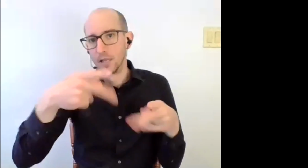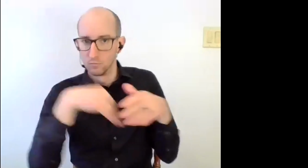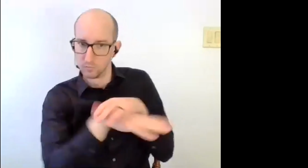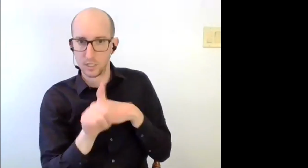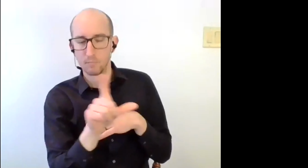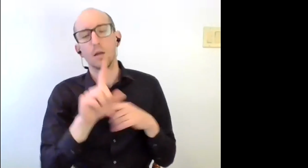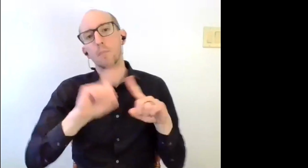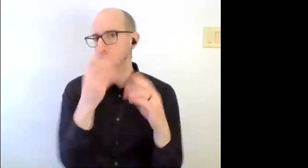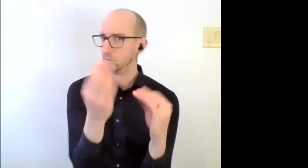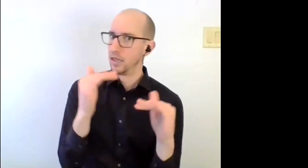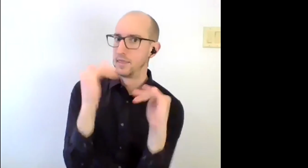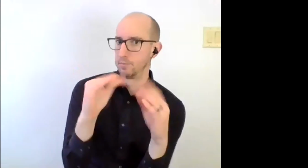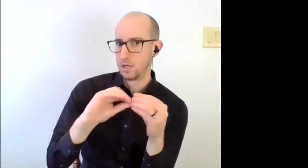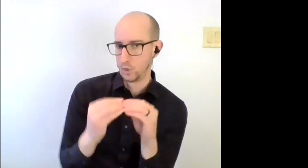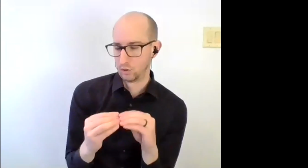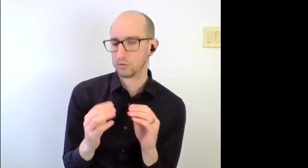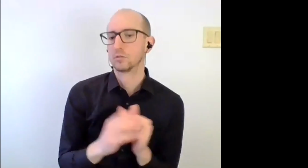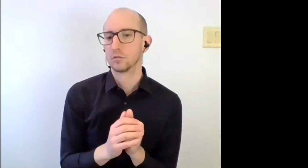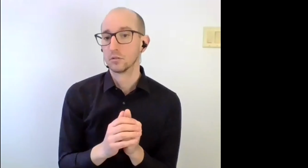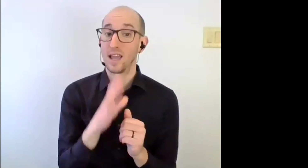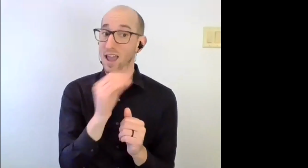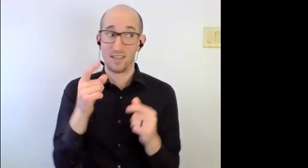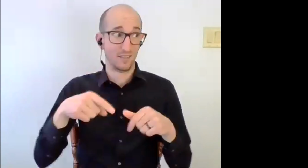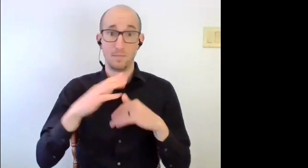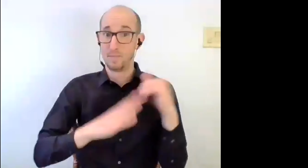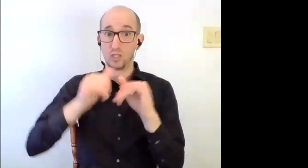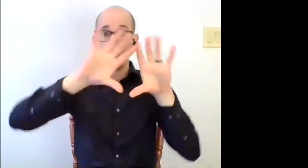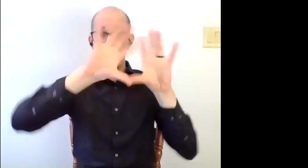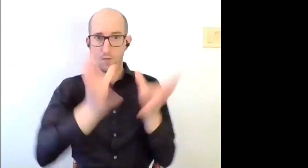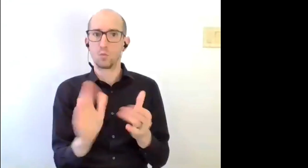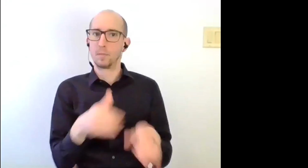if we aren't able to get students Chromebook then we have